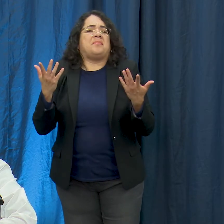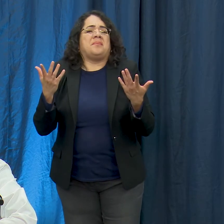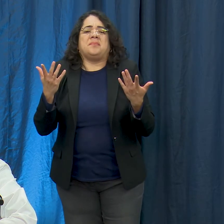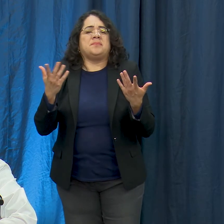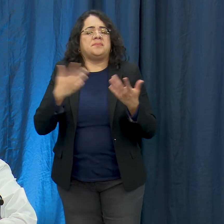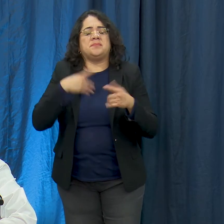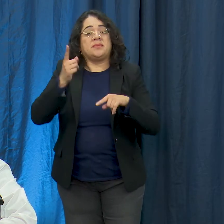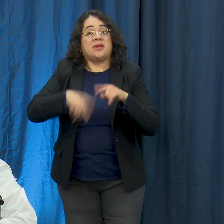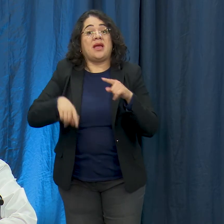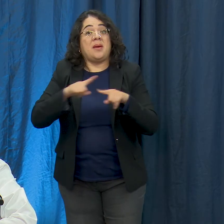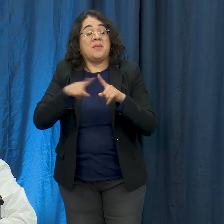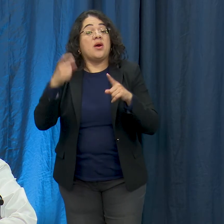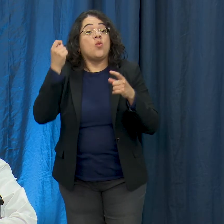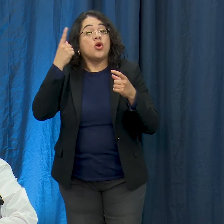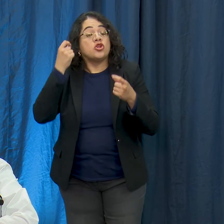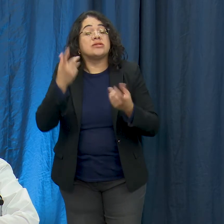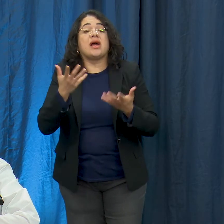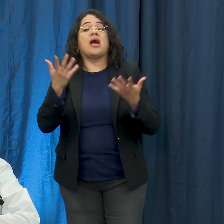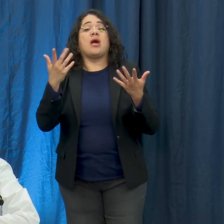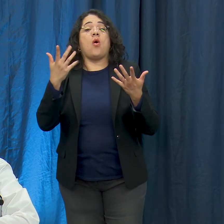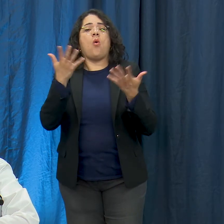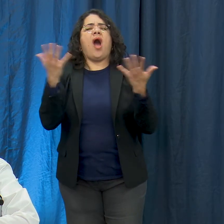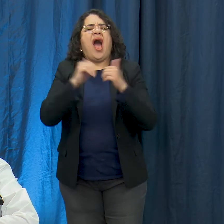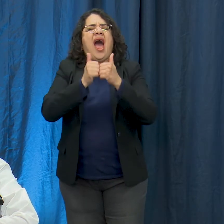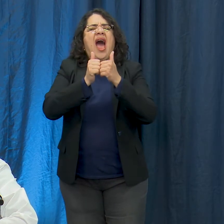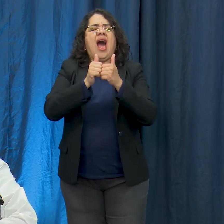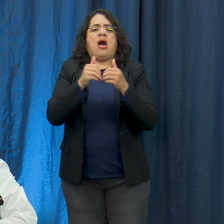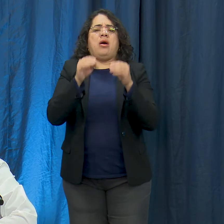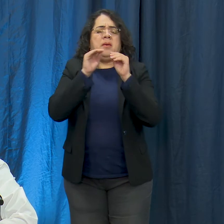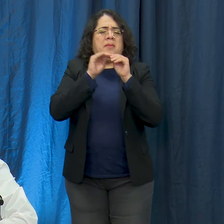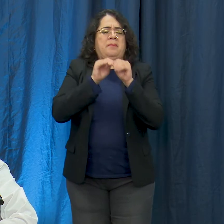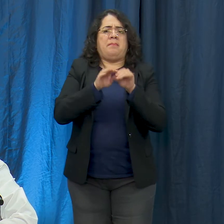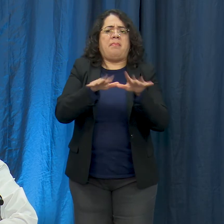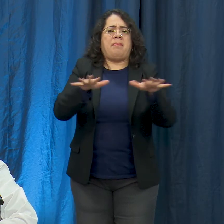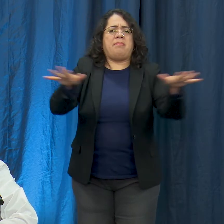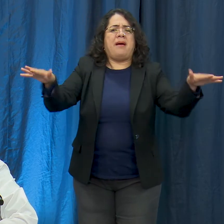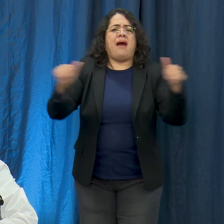having transmission, we're trying to open things up, I think it behooves us to do